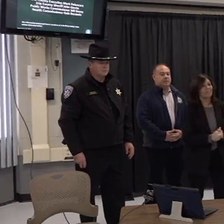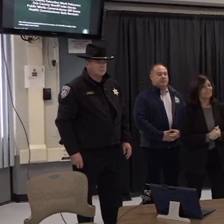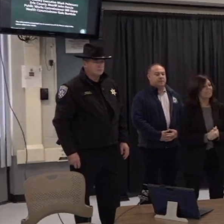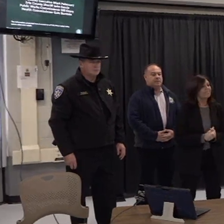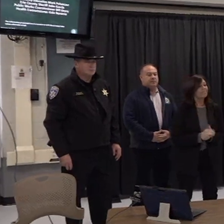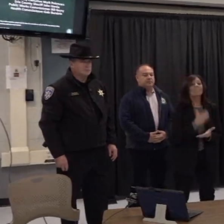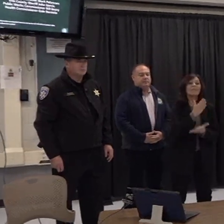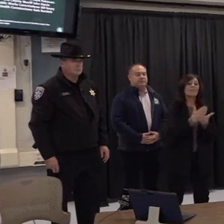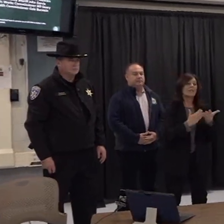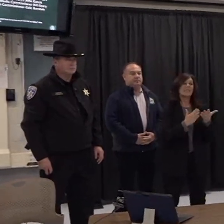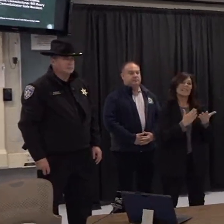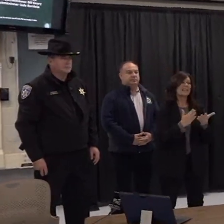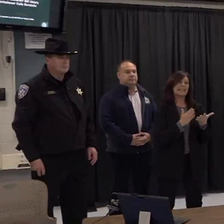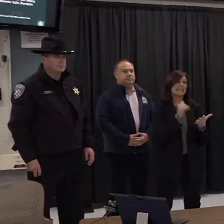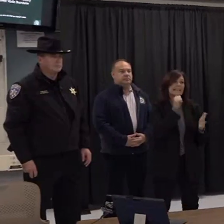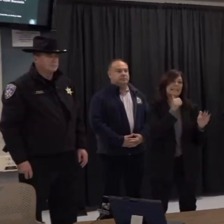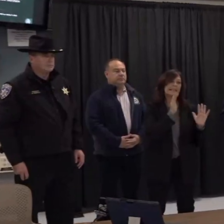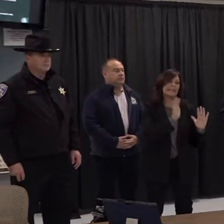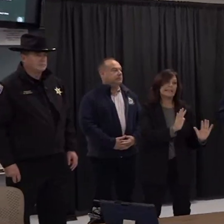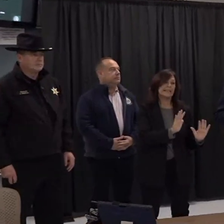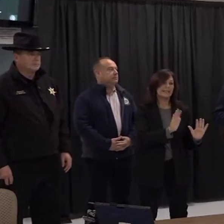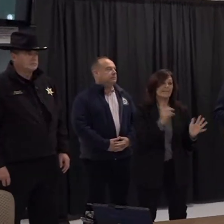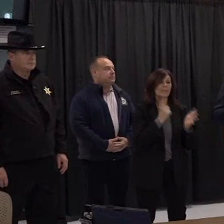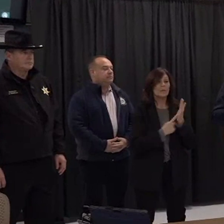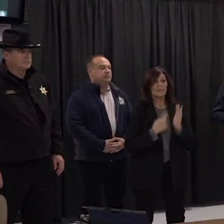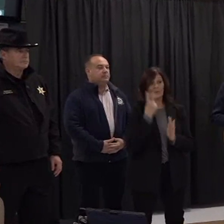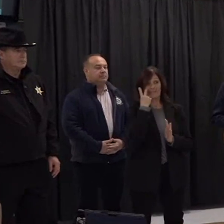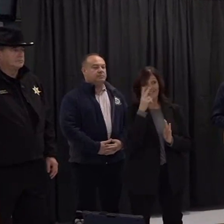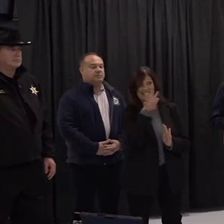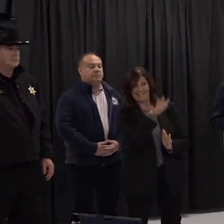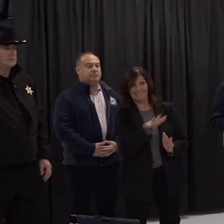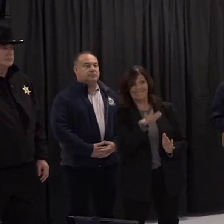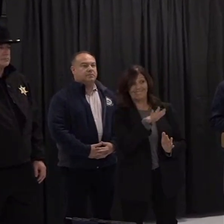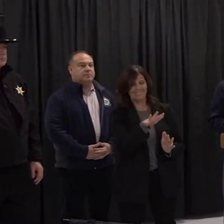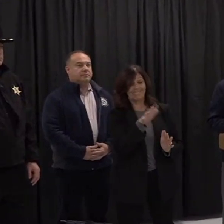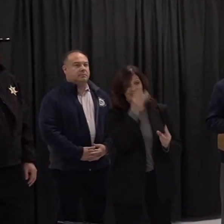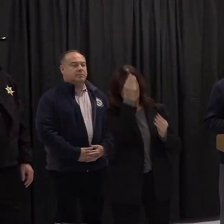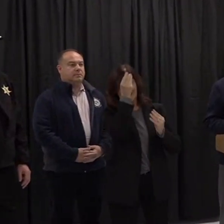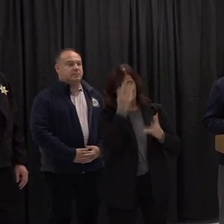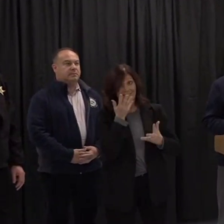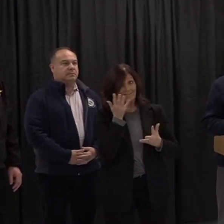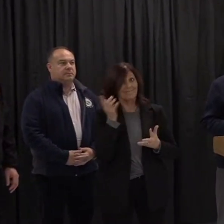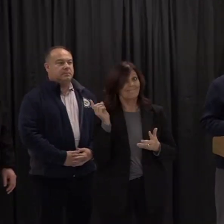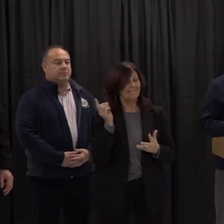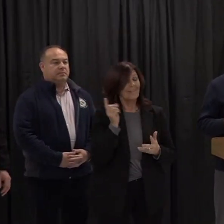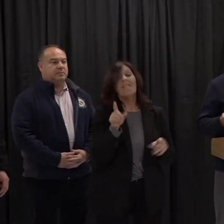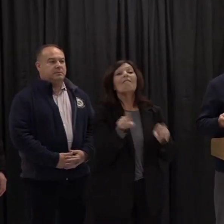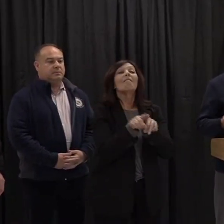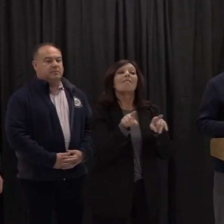some of it not so good from what we're seeing in the field and what we've information we've received recently and